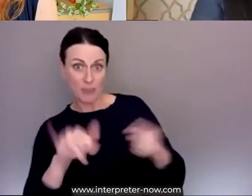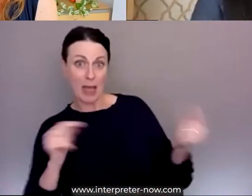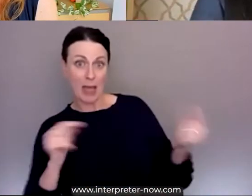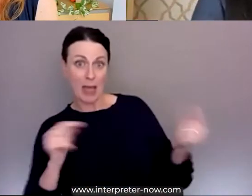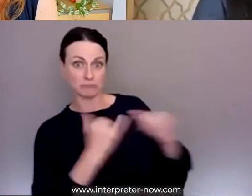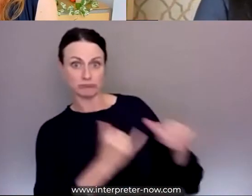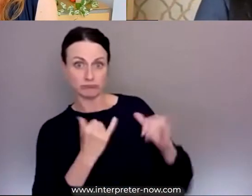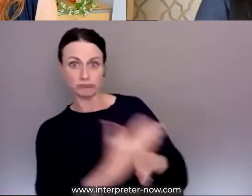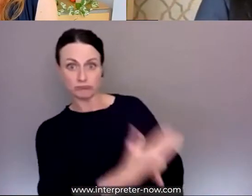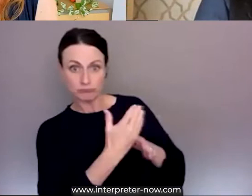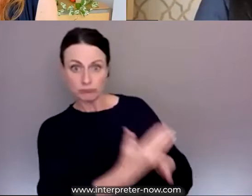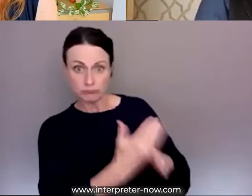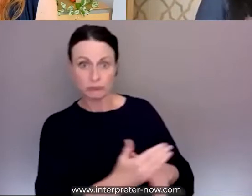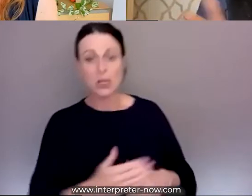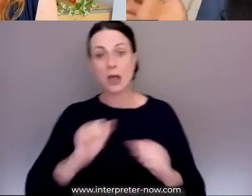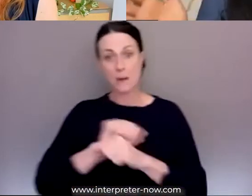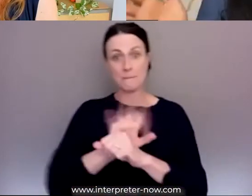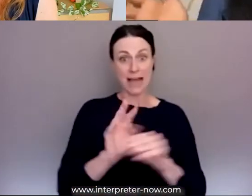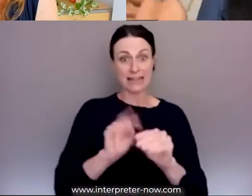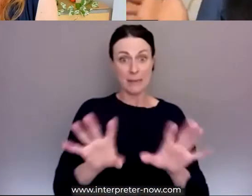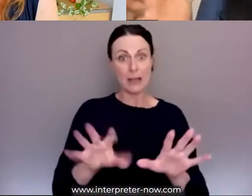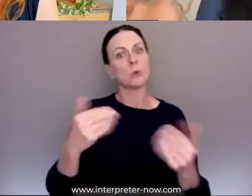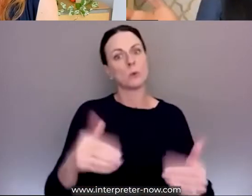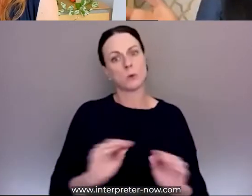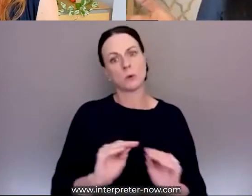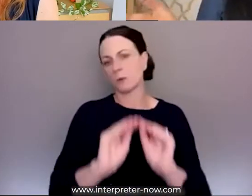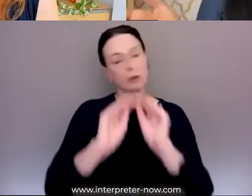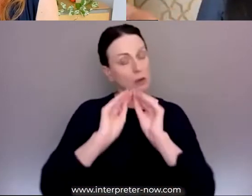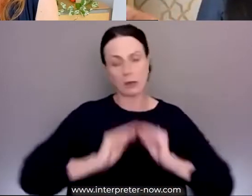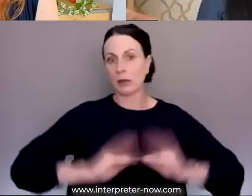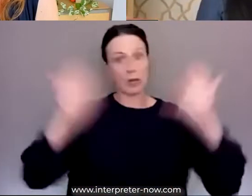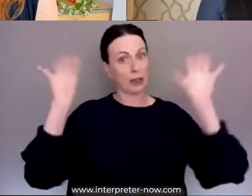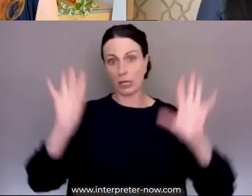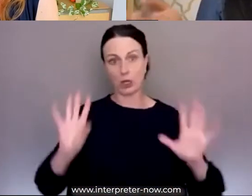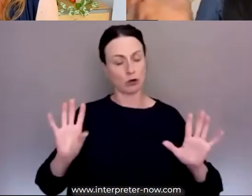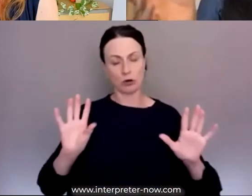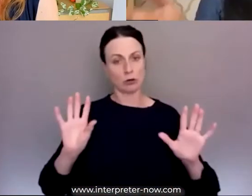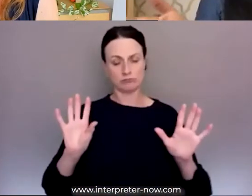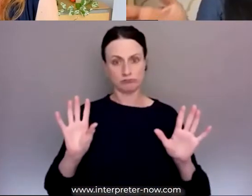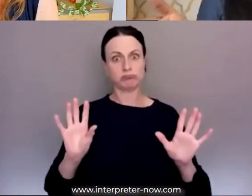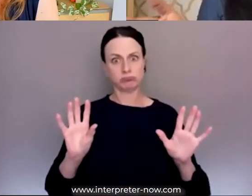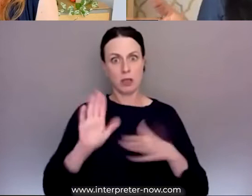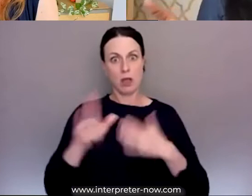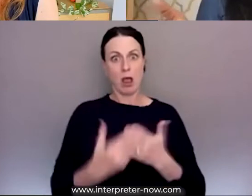The pandemic is someplace that laid that out pretty clearly on day one. It was that we were all going to experience pain.